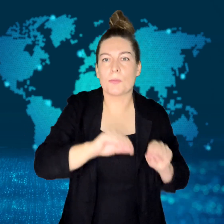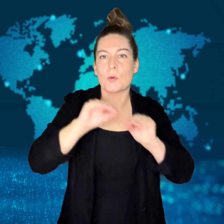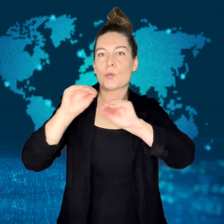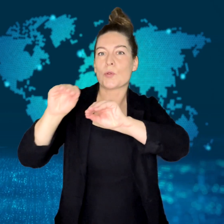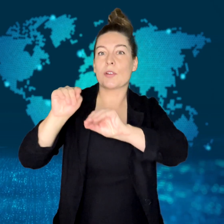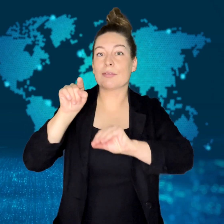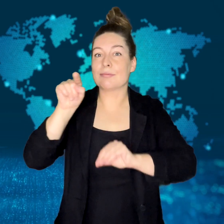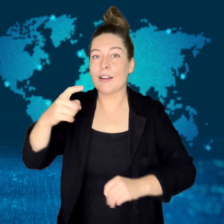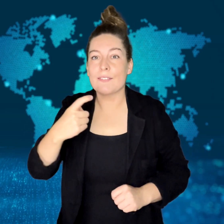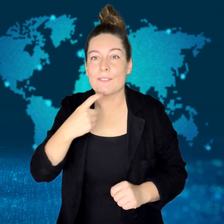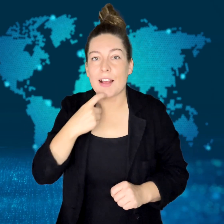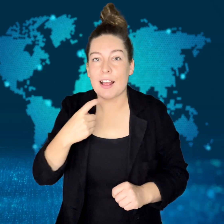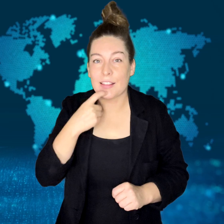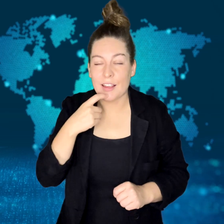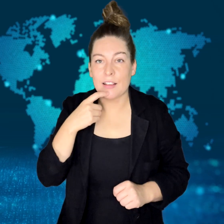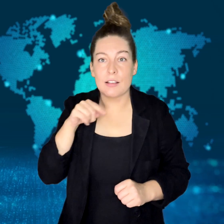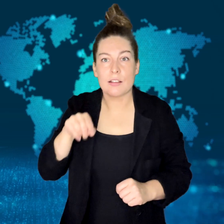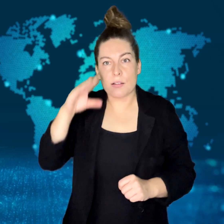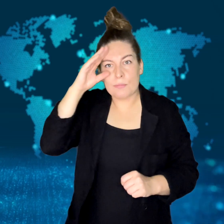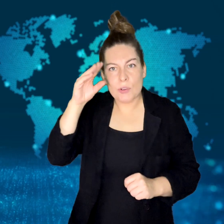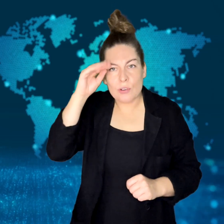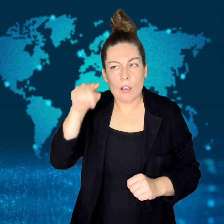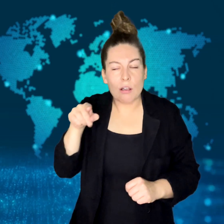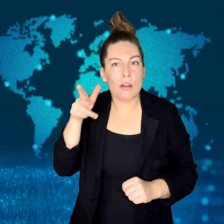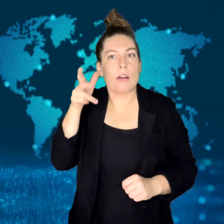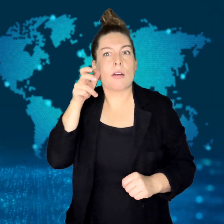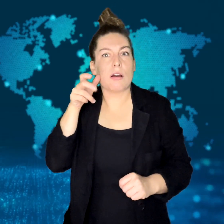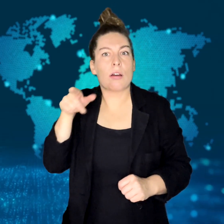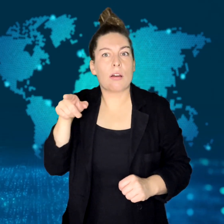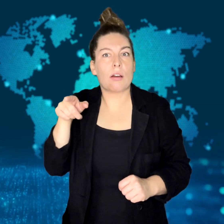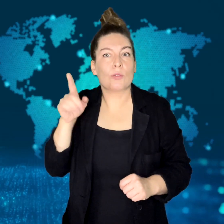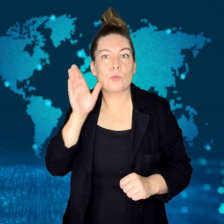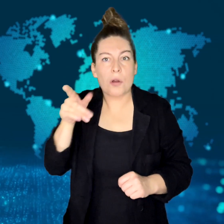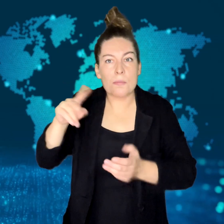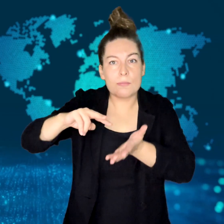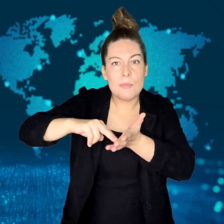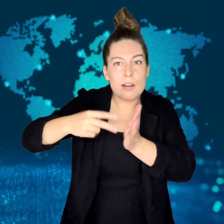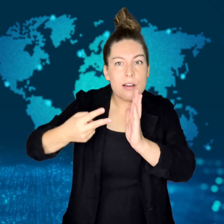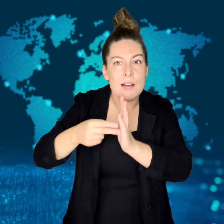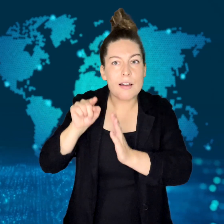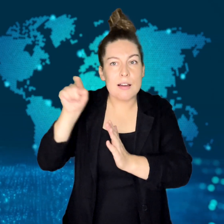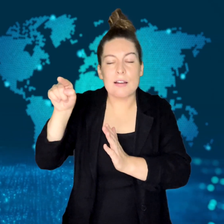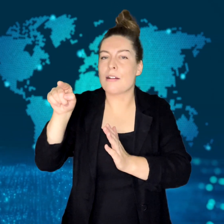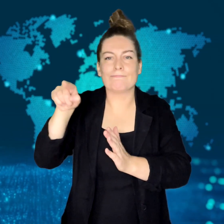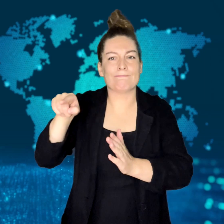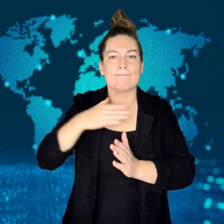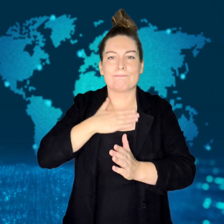When Batty learned of her plan, he began his trek toward Toulouse,